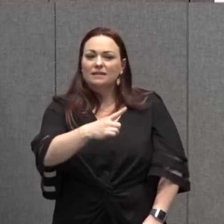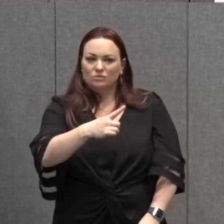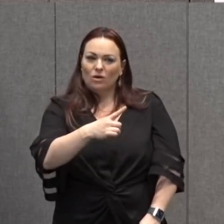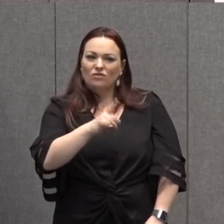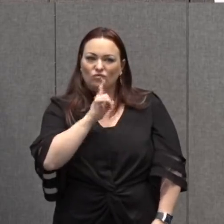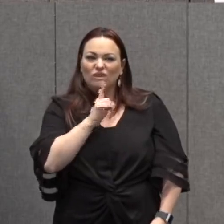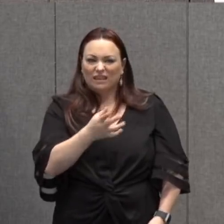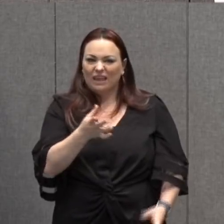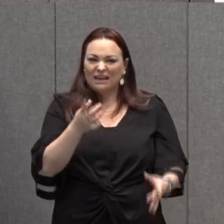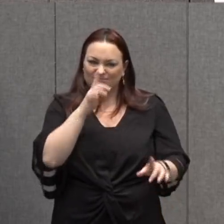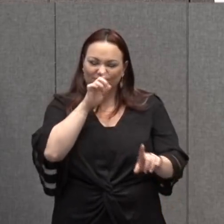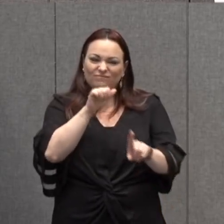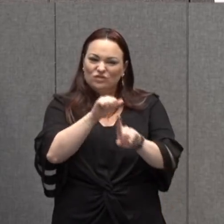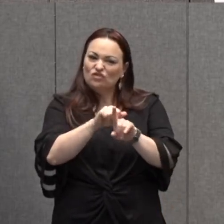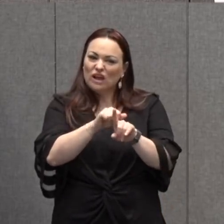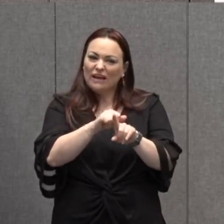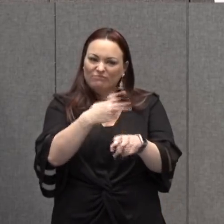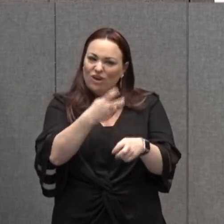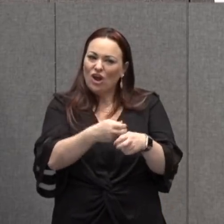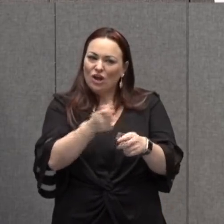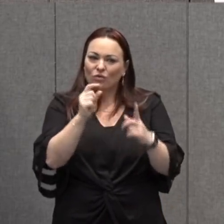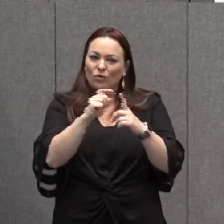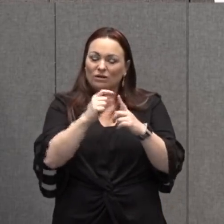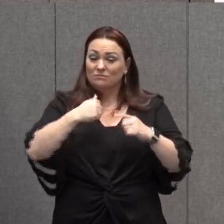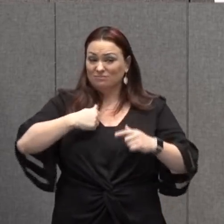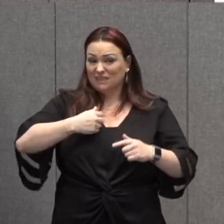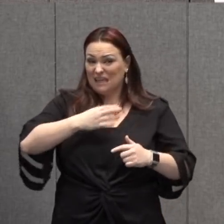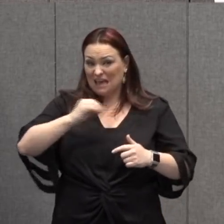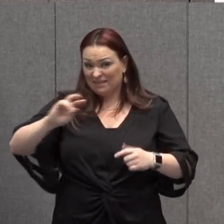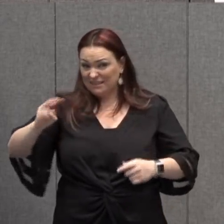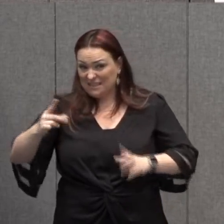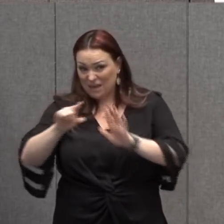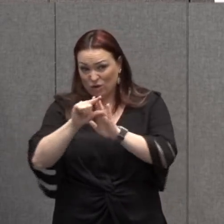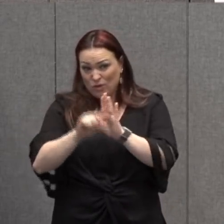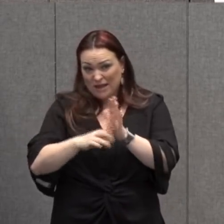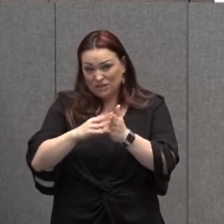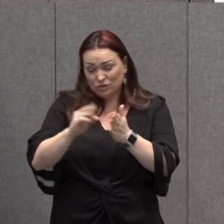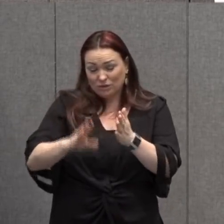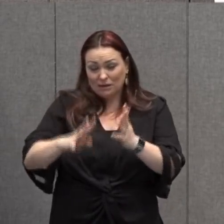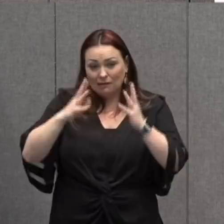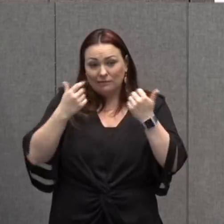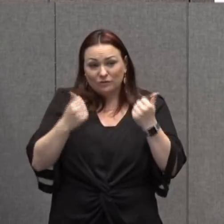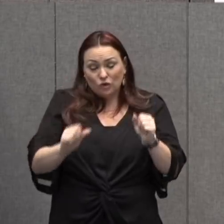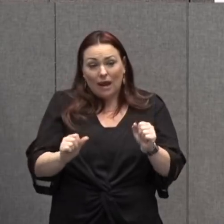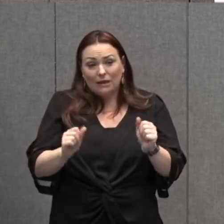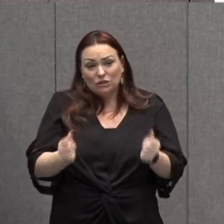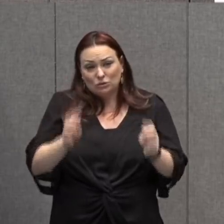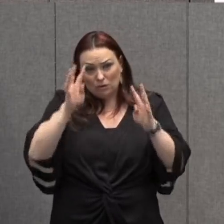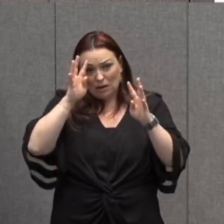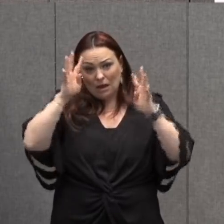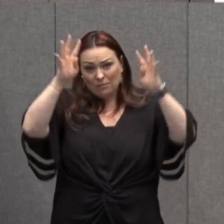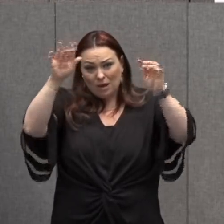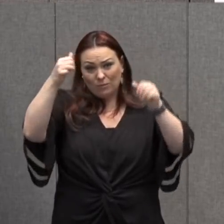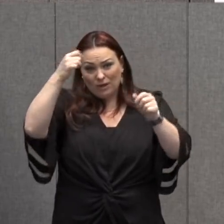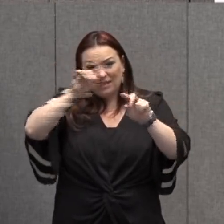This really is a trick word, me and my second graders have tried to come up with different ways to remember it,